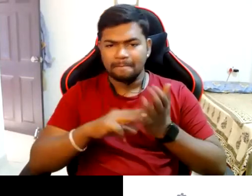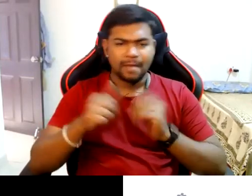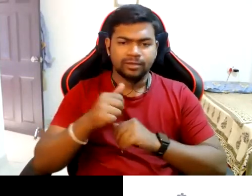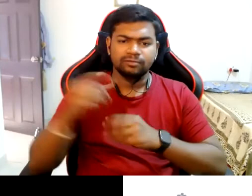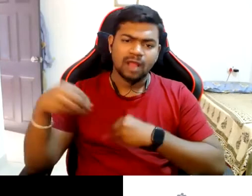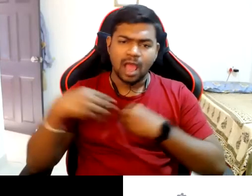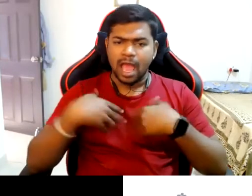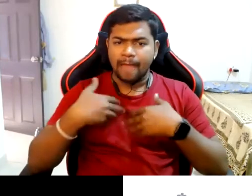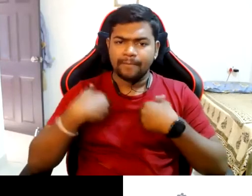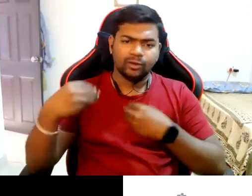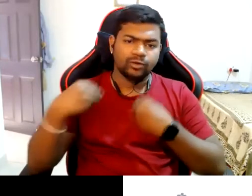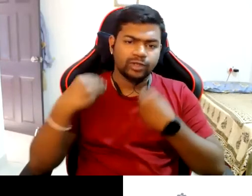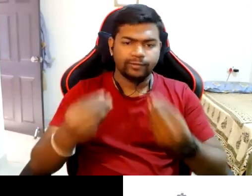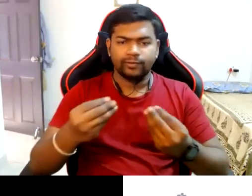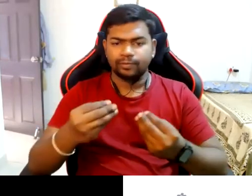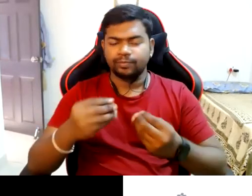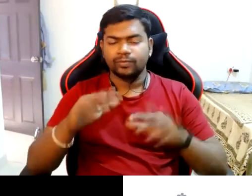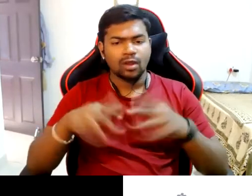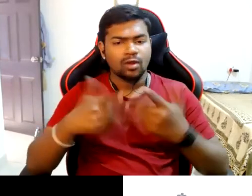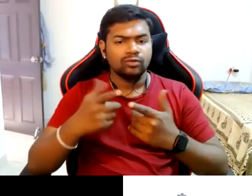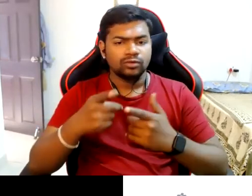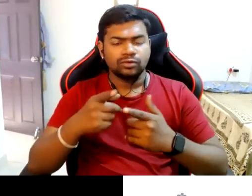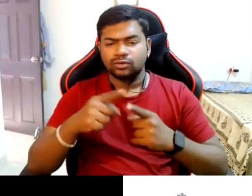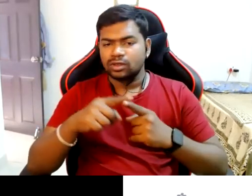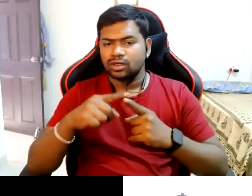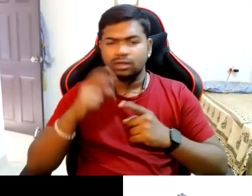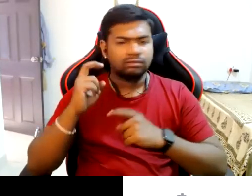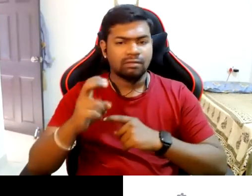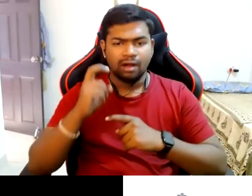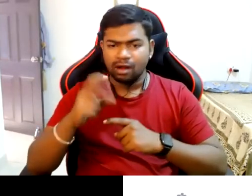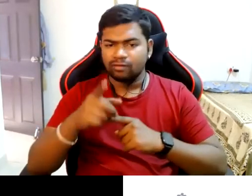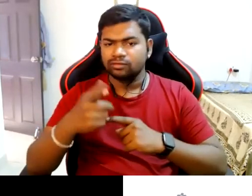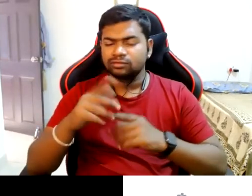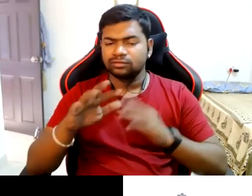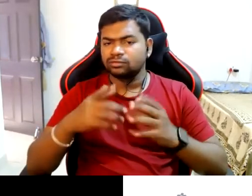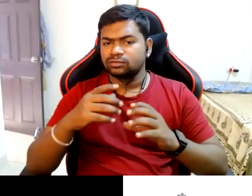my office is always happy to spend on that software then it allowed me to travel to conferences, to share my experience on the conference,